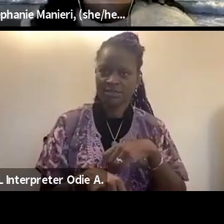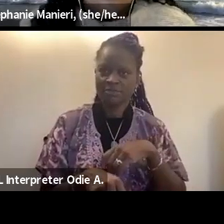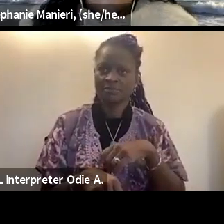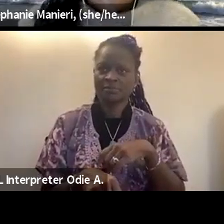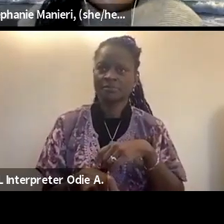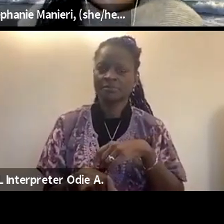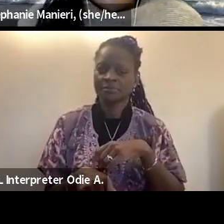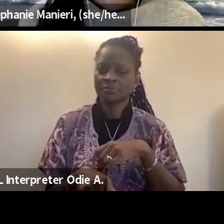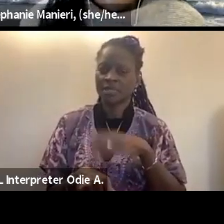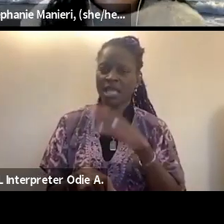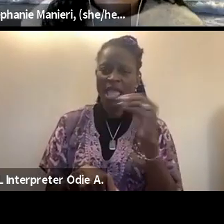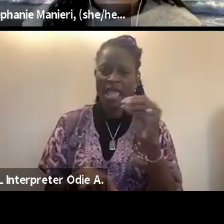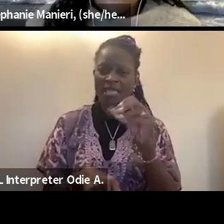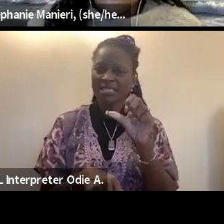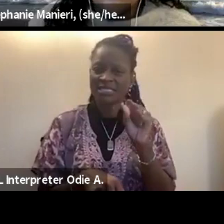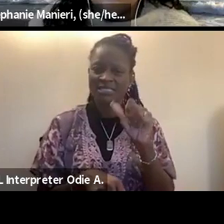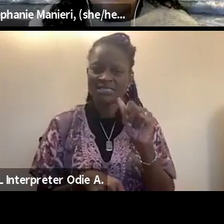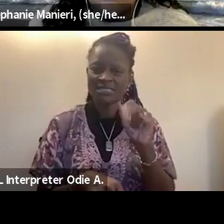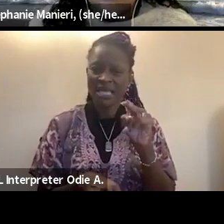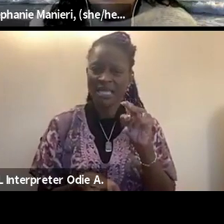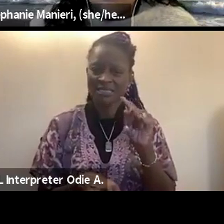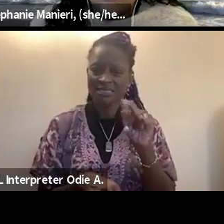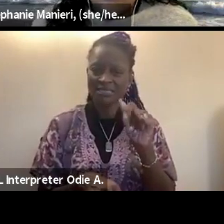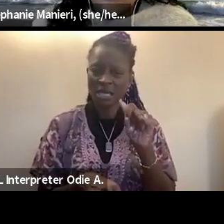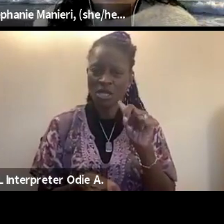Santa Rosa police, those numbers haven't moved because we've